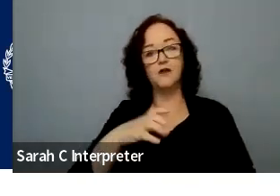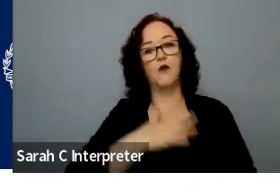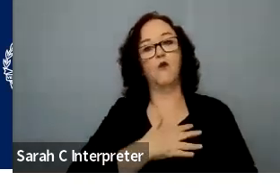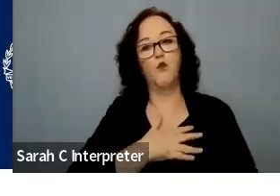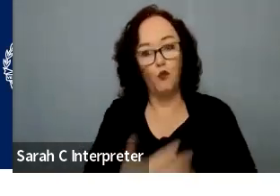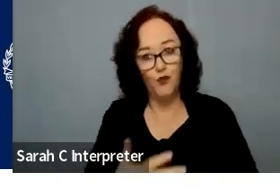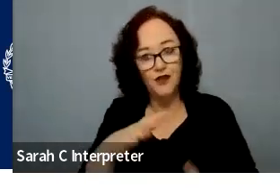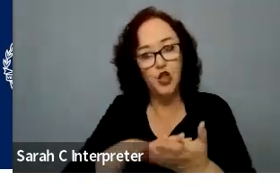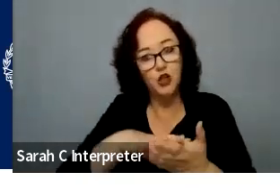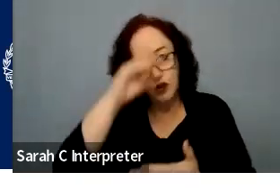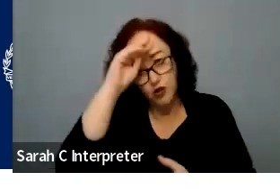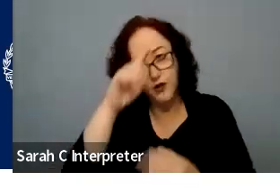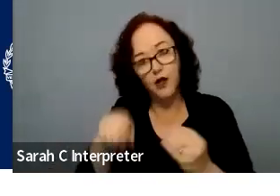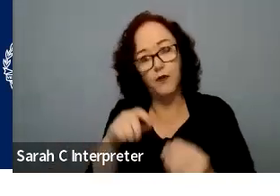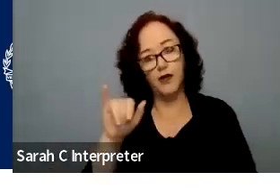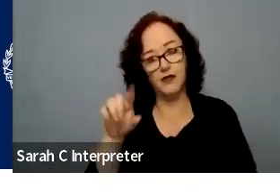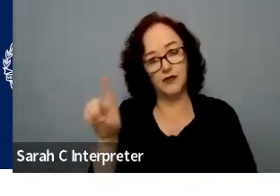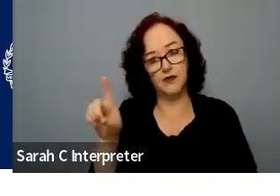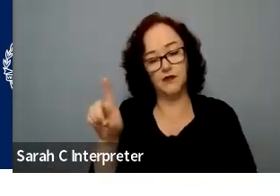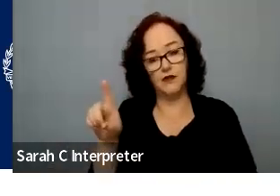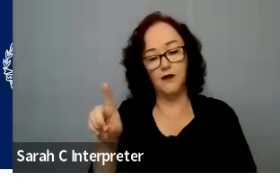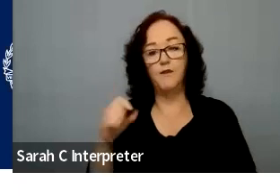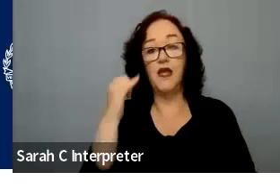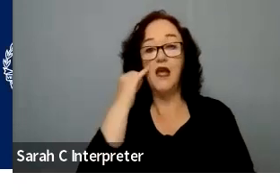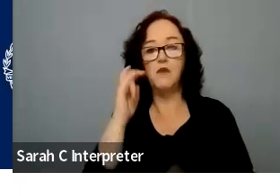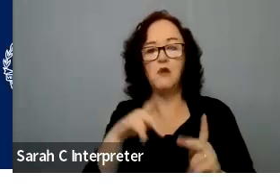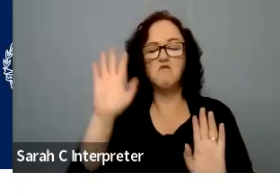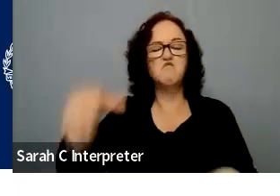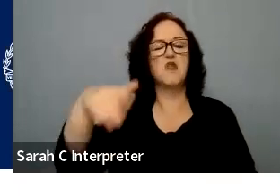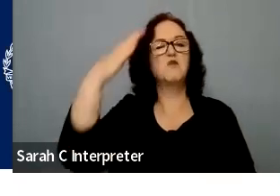and that's difficult if people think they already know, you know, I mean that's a